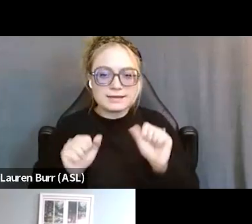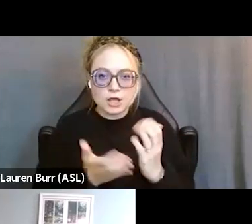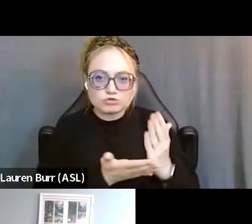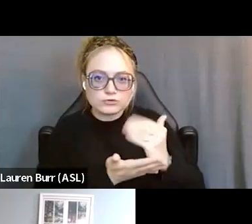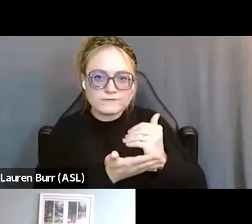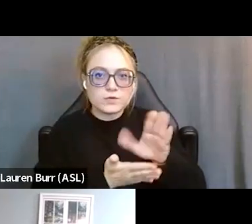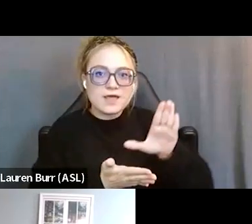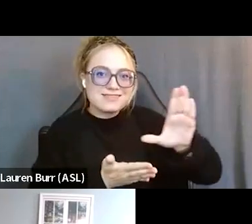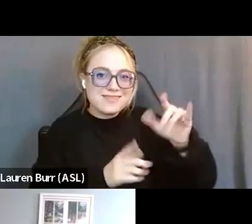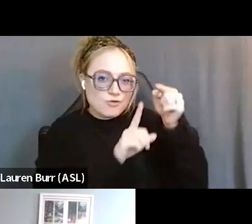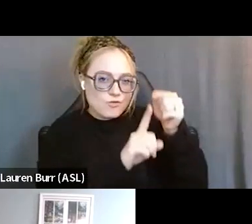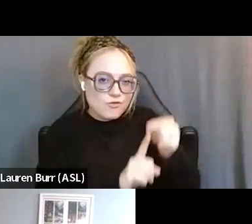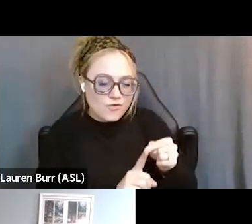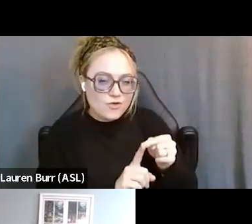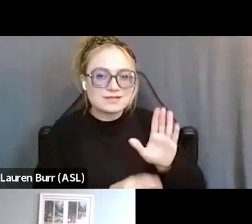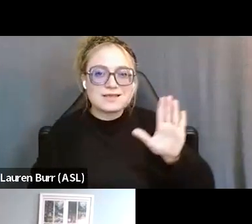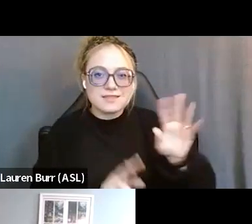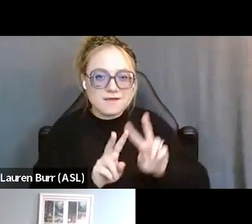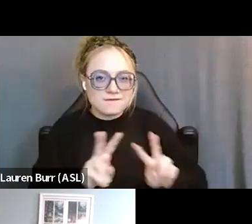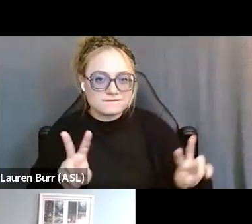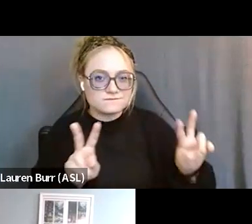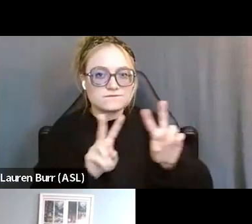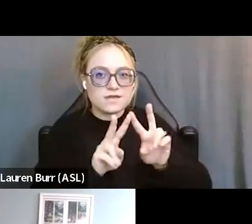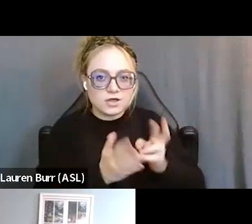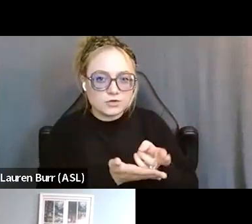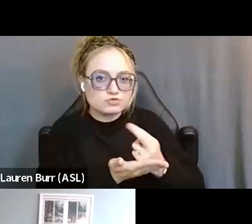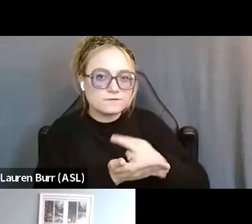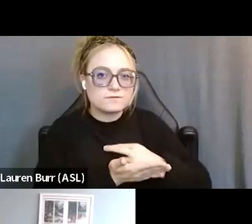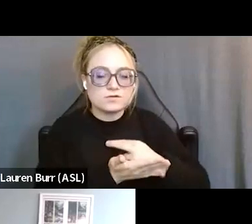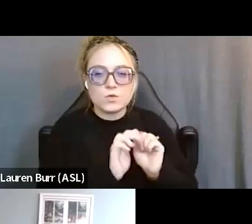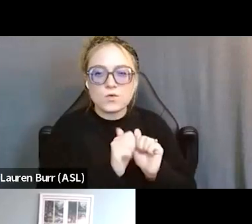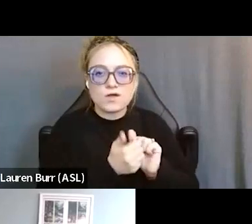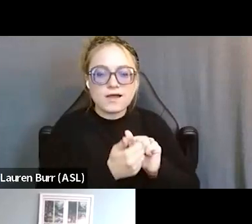and how they believe that they're progressing towards their own goals.